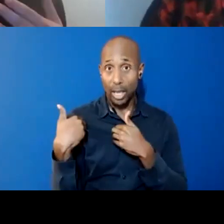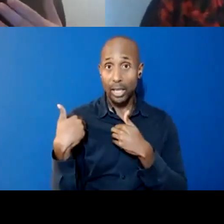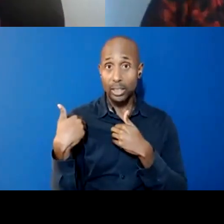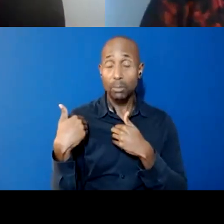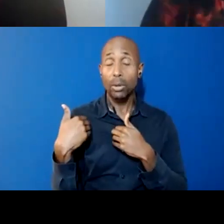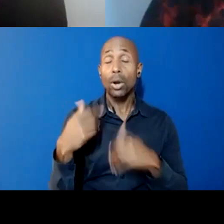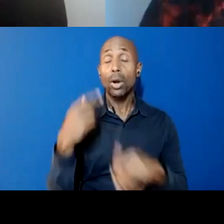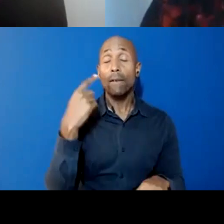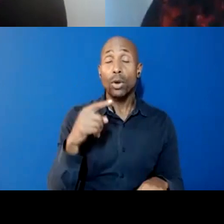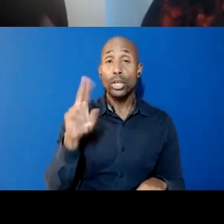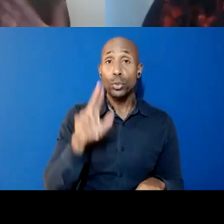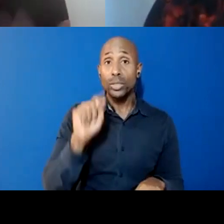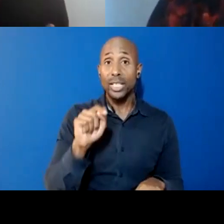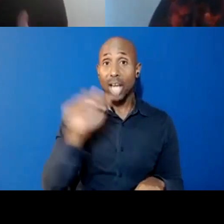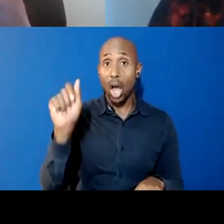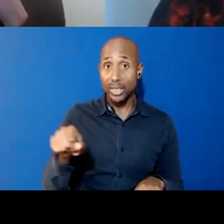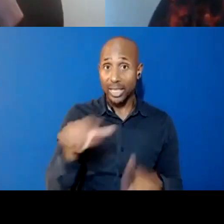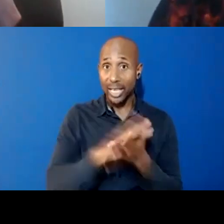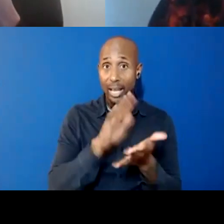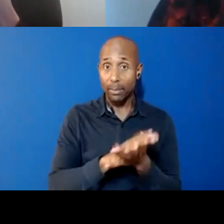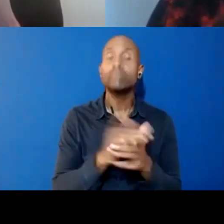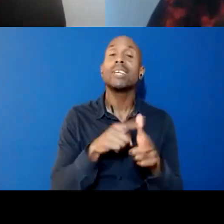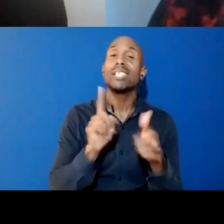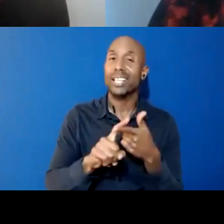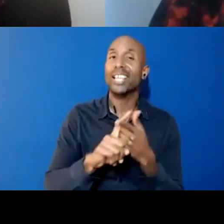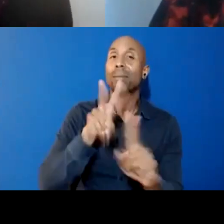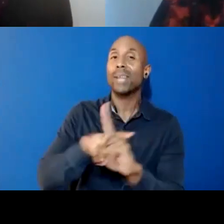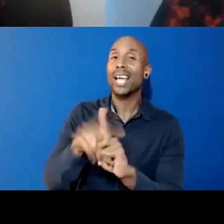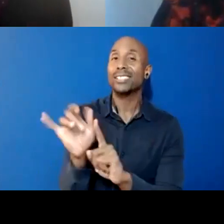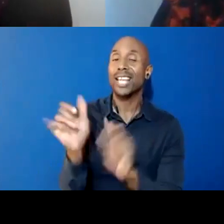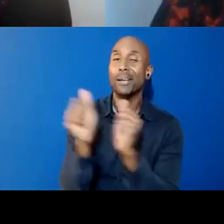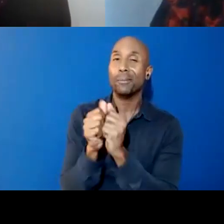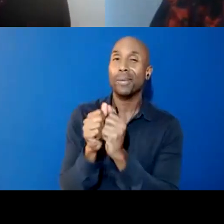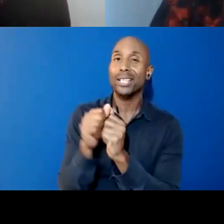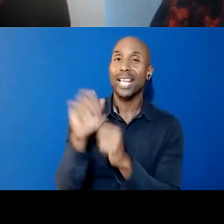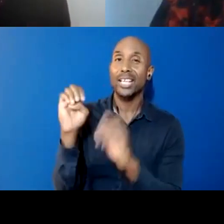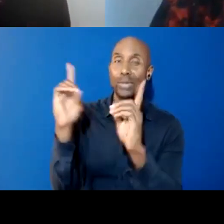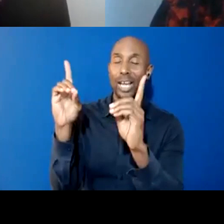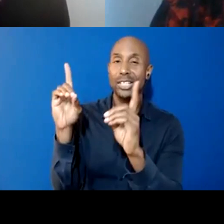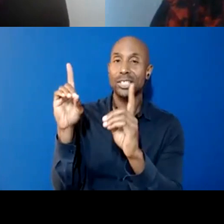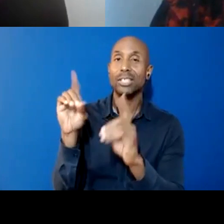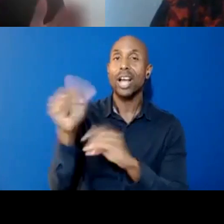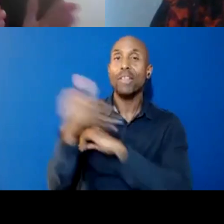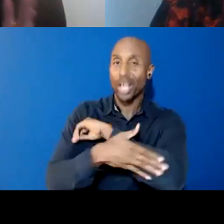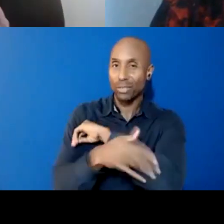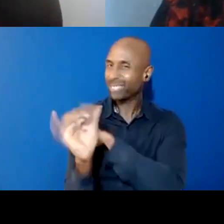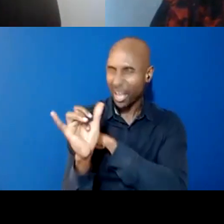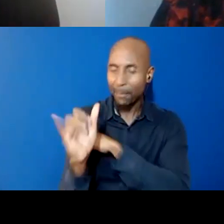mirrored when they have an exchange or education abroad experience. That was helpful in guiding us through the process, but we look at certain aspects of